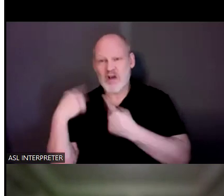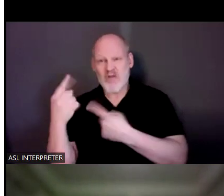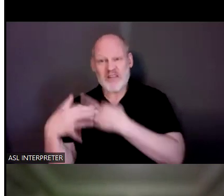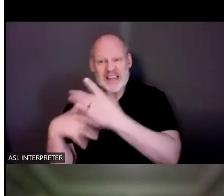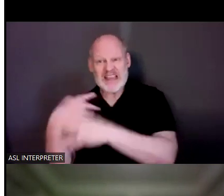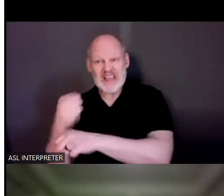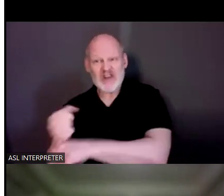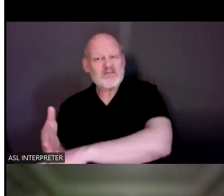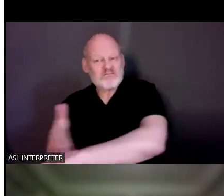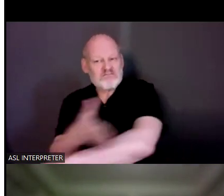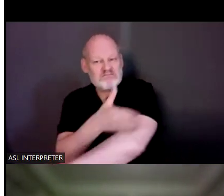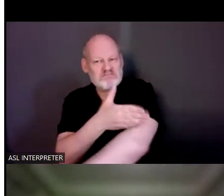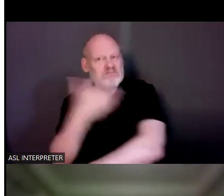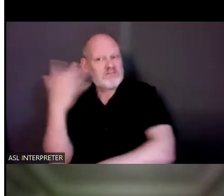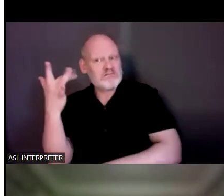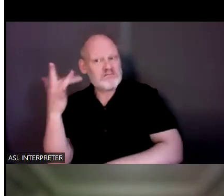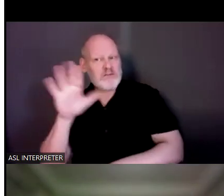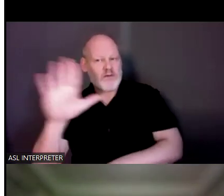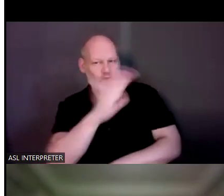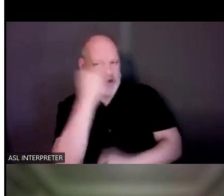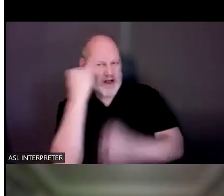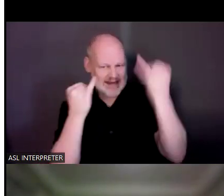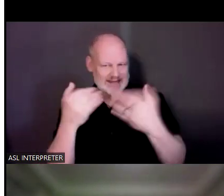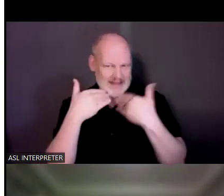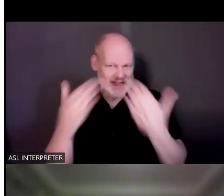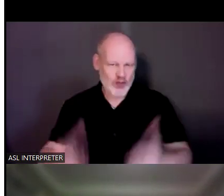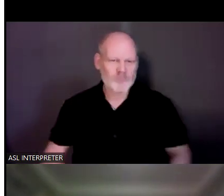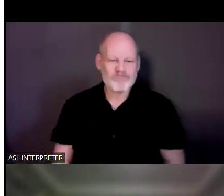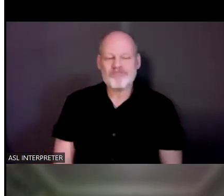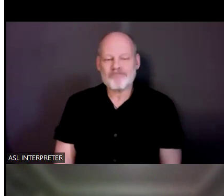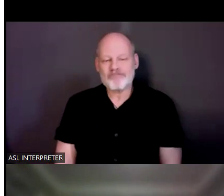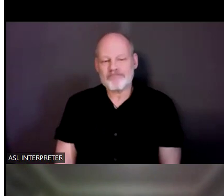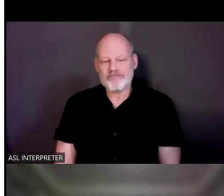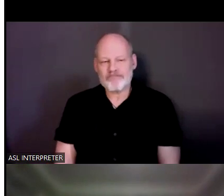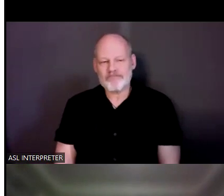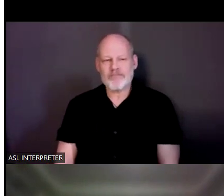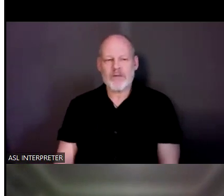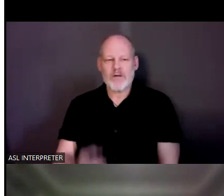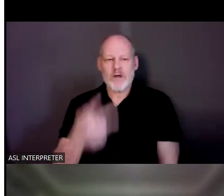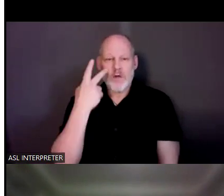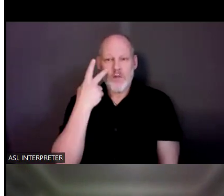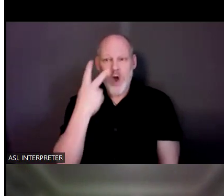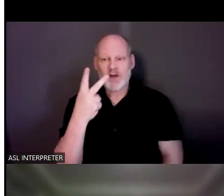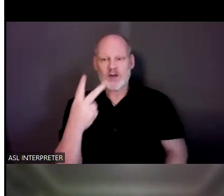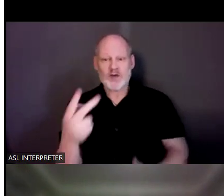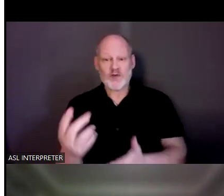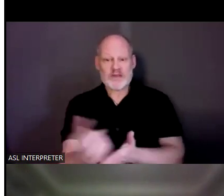so thank you for contributing um we'd love to see you get clock hours for joining us we offer Equity